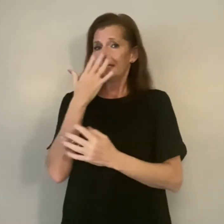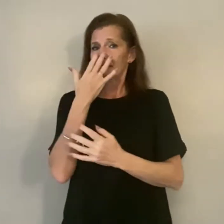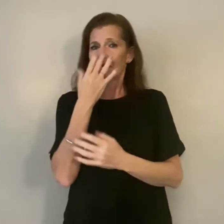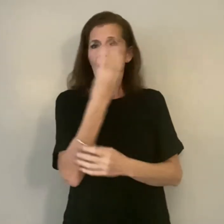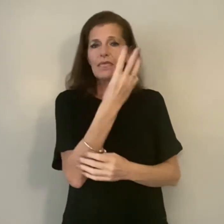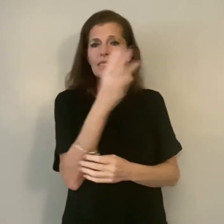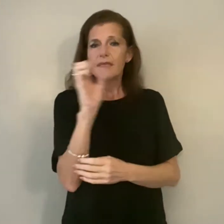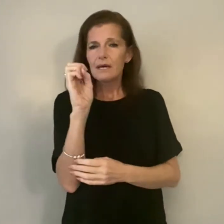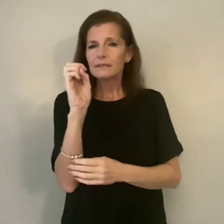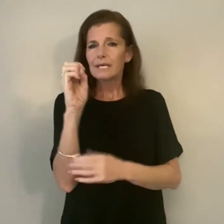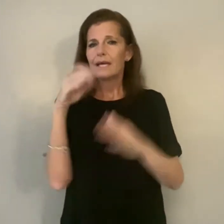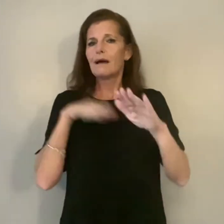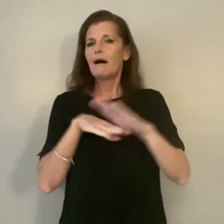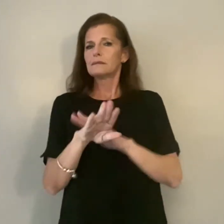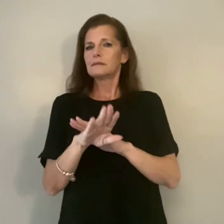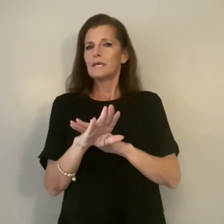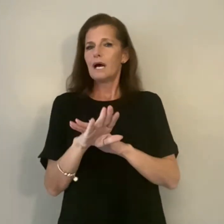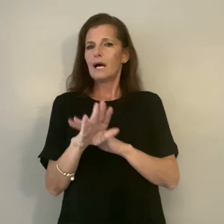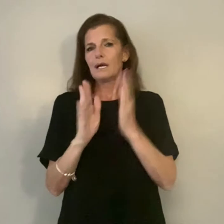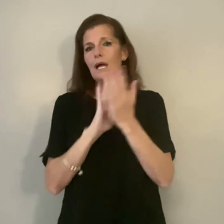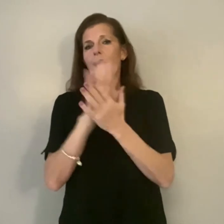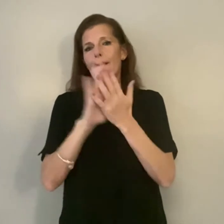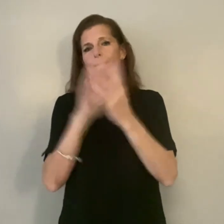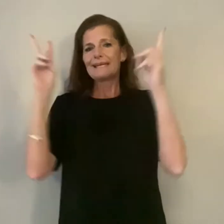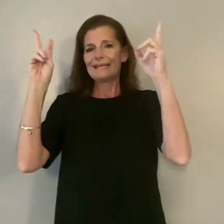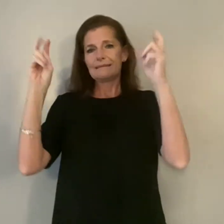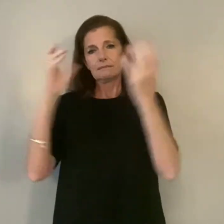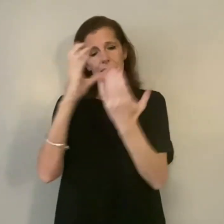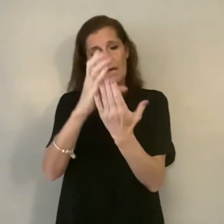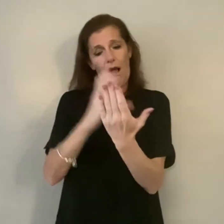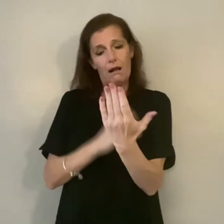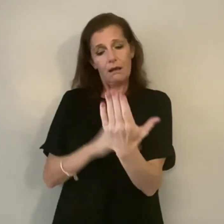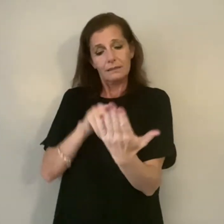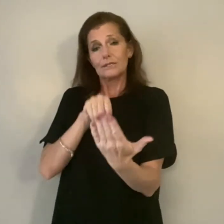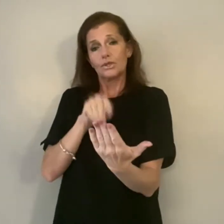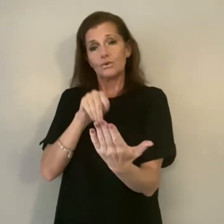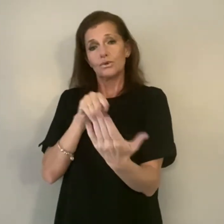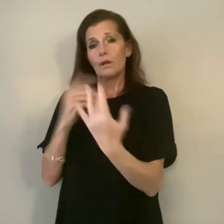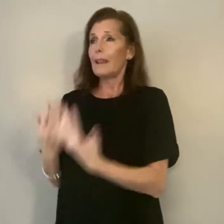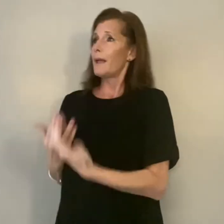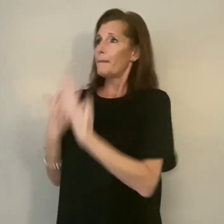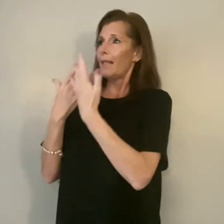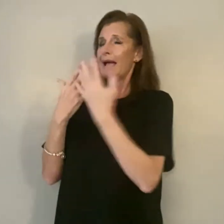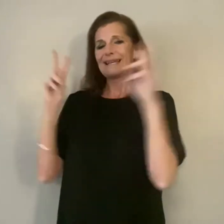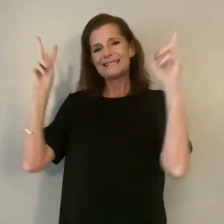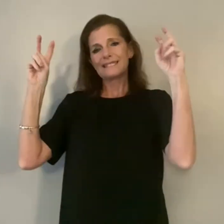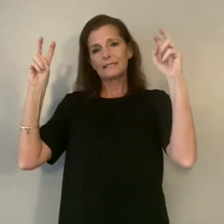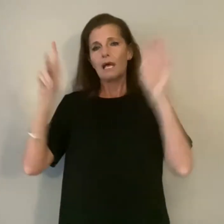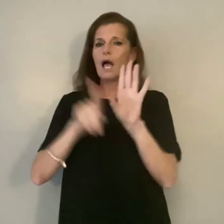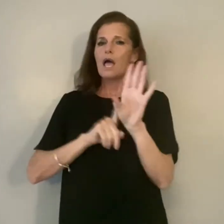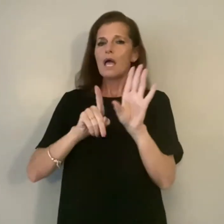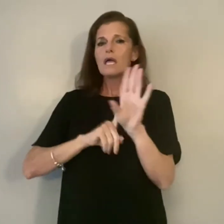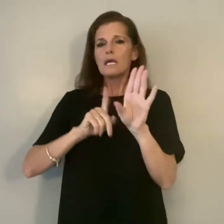will be aged 30 and under thus I guess constitutionally making Blaze young person led